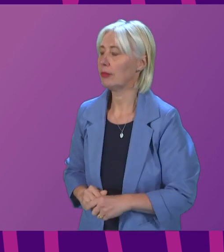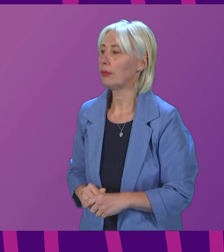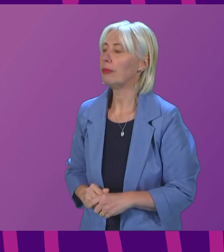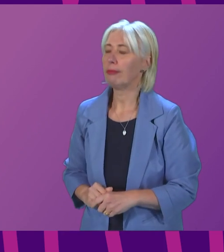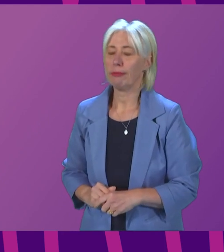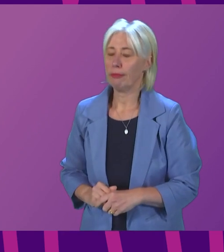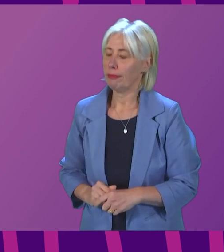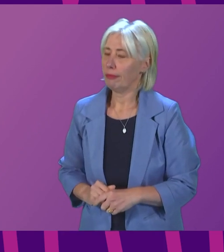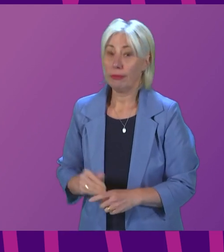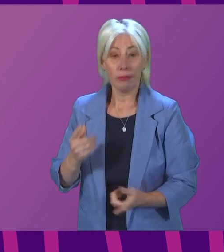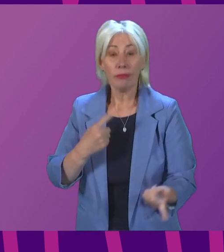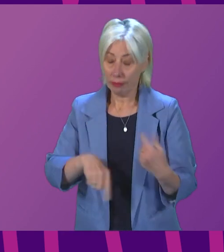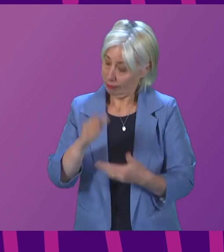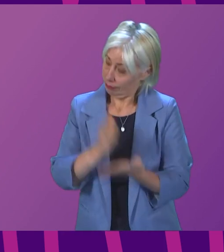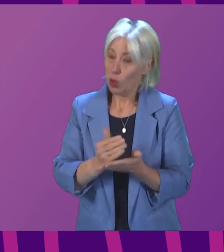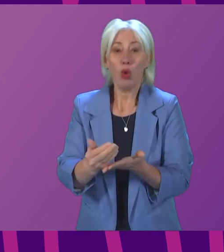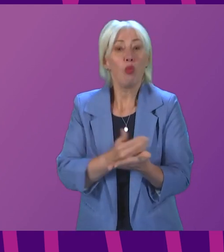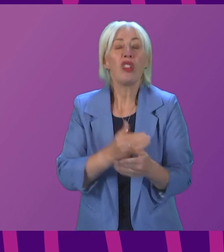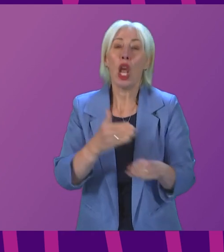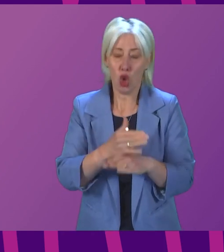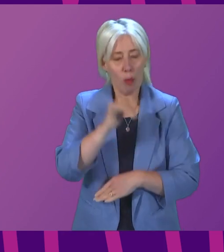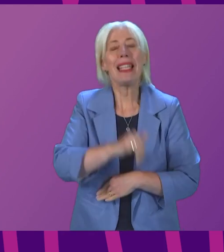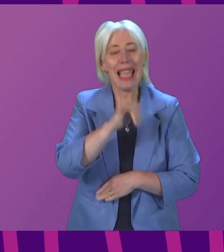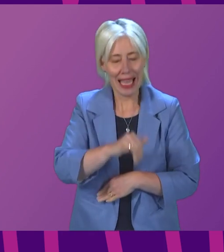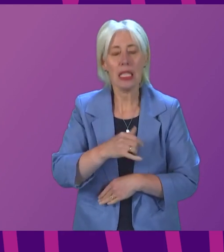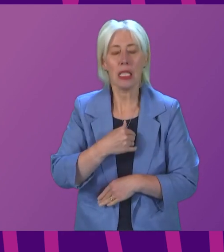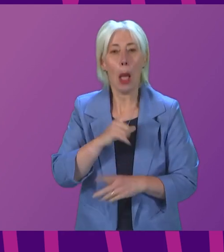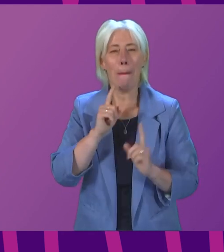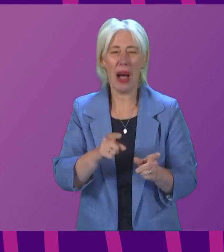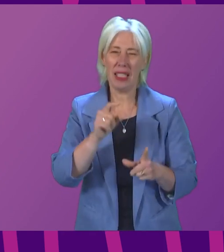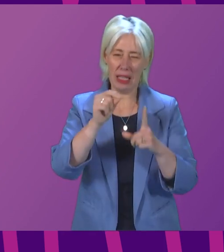We are all for protecting jobs, but let us be clear: this was a public relations stunt